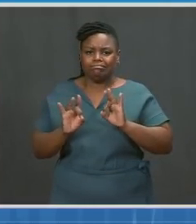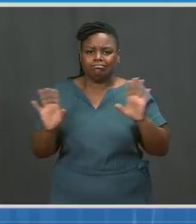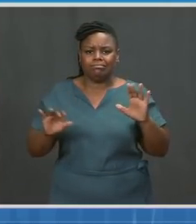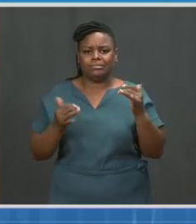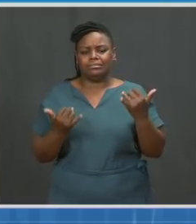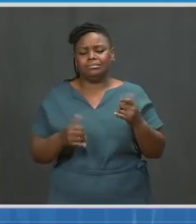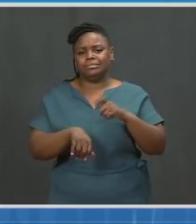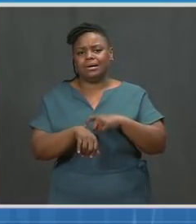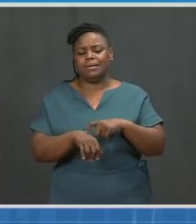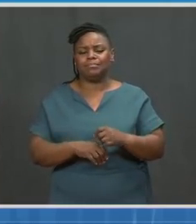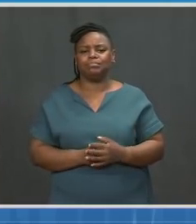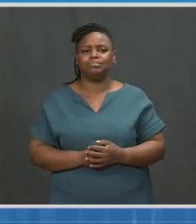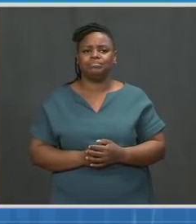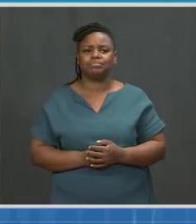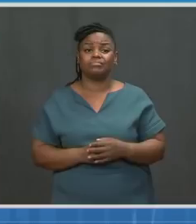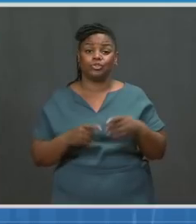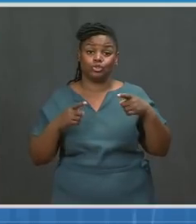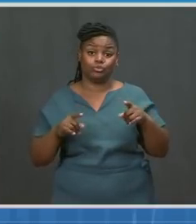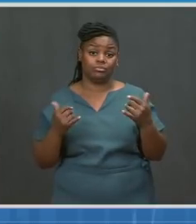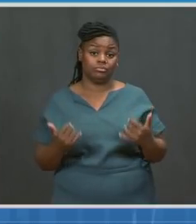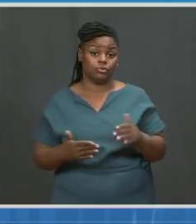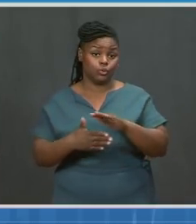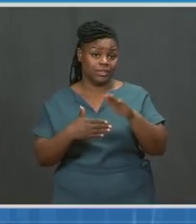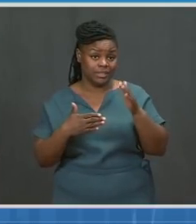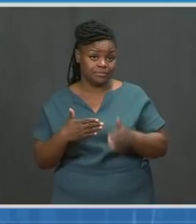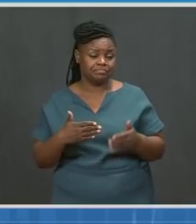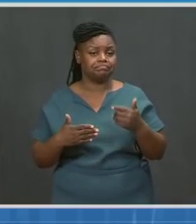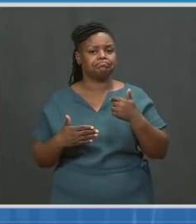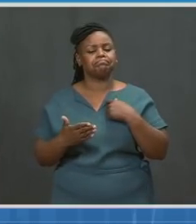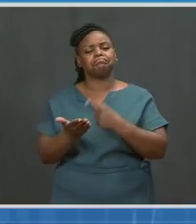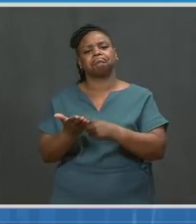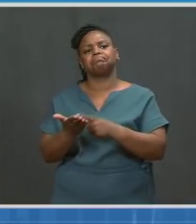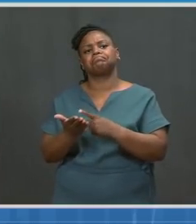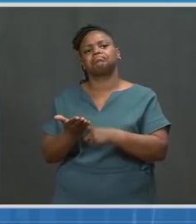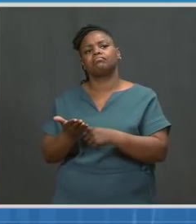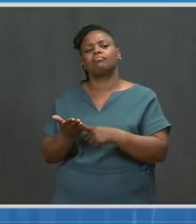Over the weekend, we shared that we are working to deploy resources and supplies,